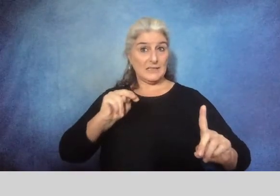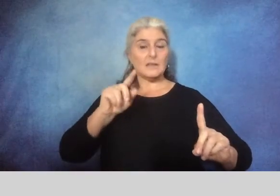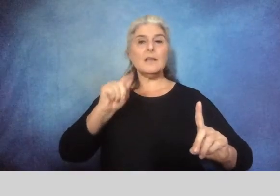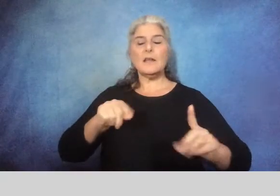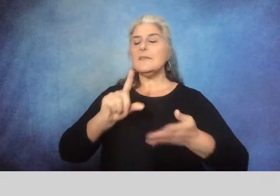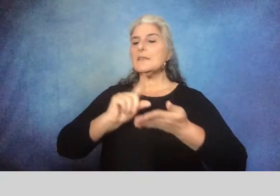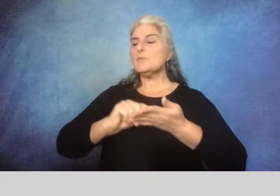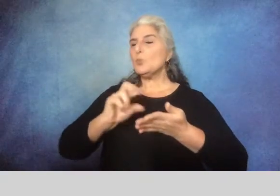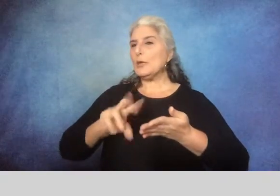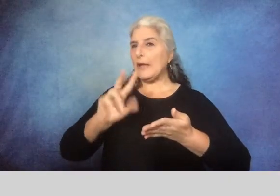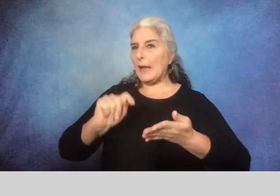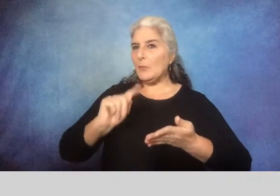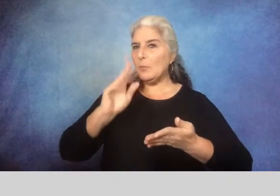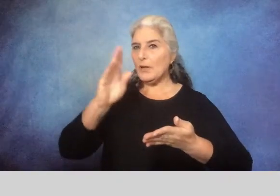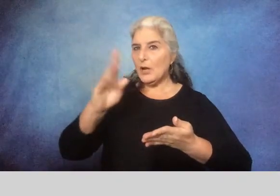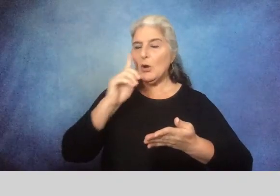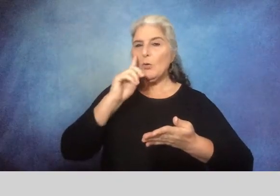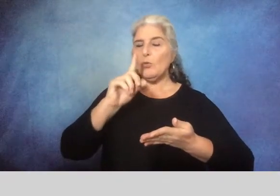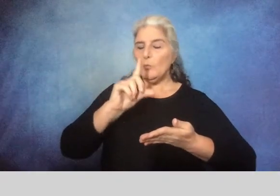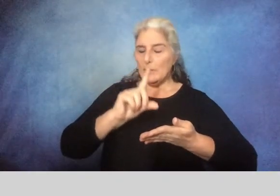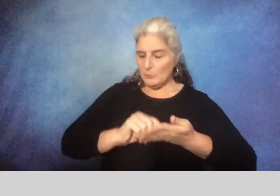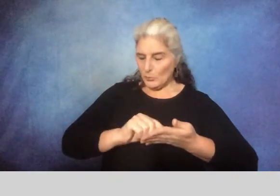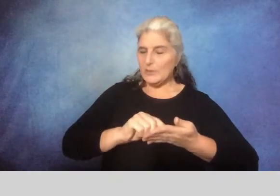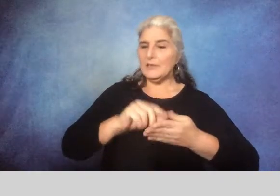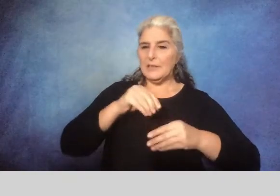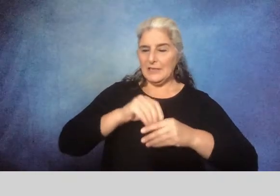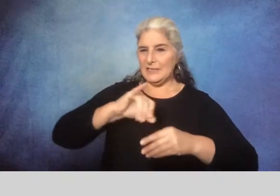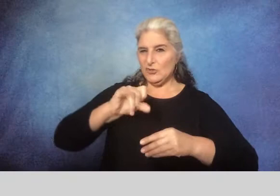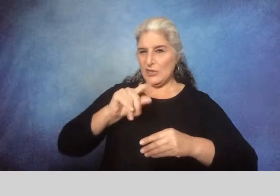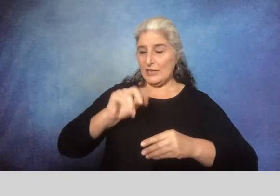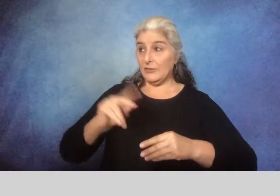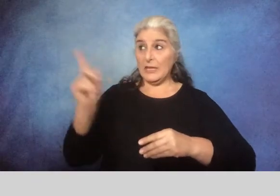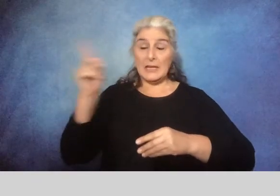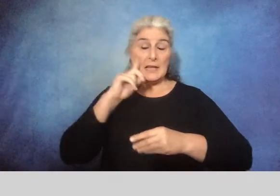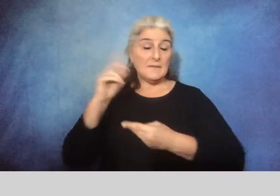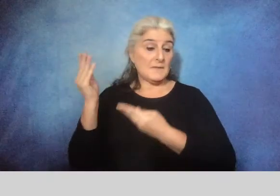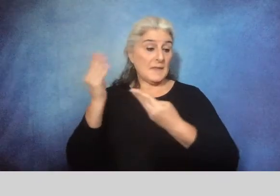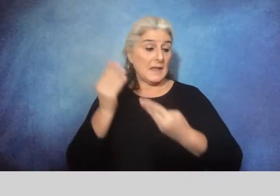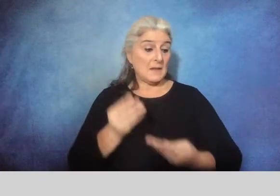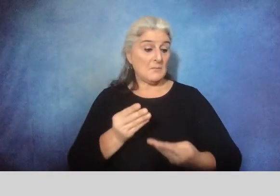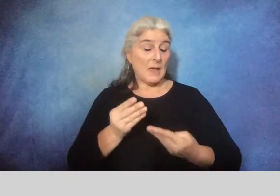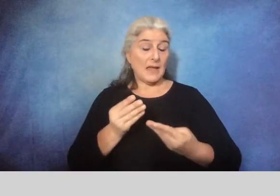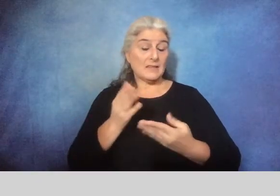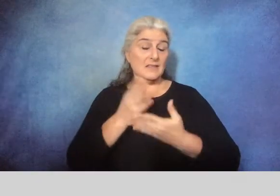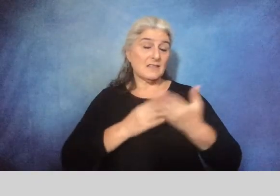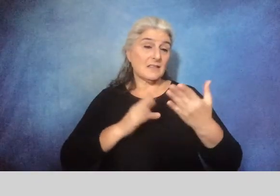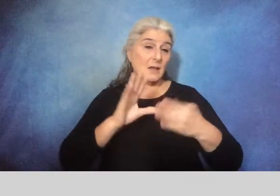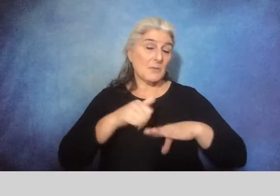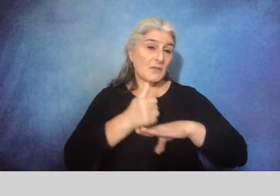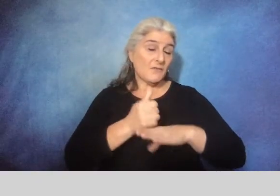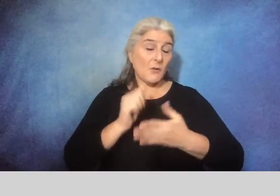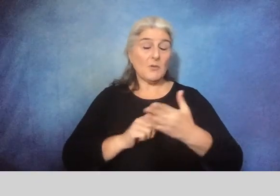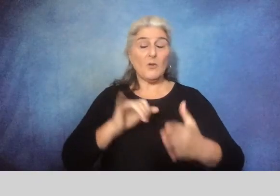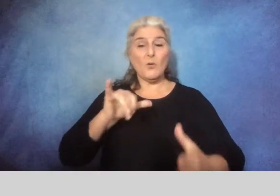be printed the data and JSON format. If user has passed on some other format like a YAML or XML